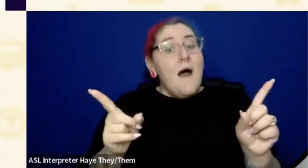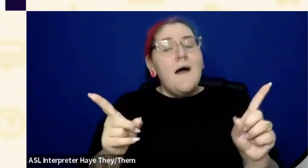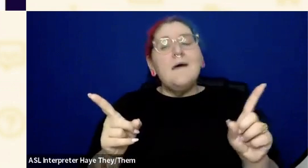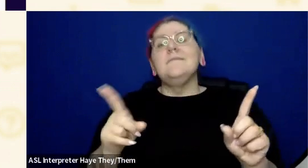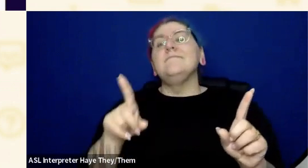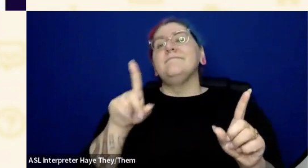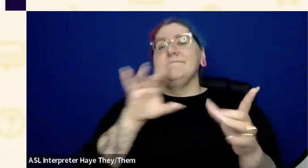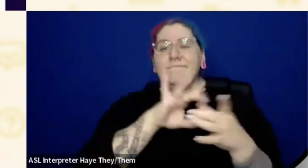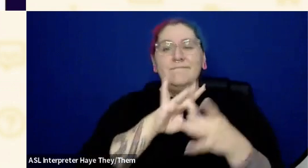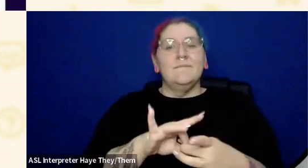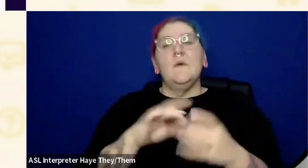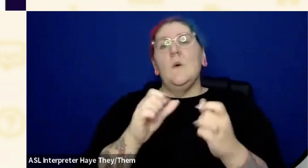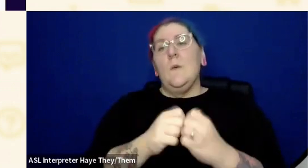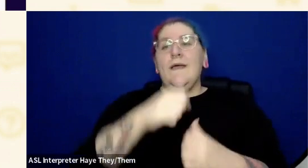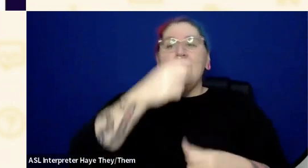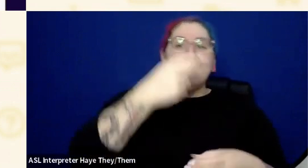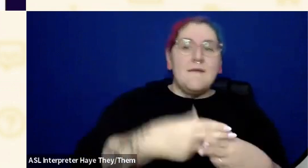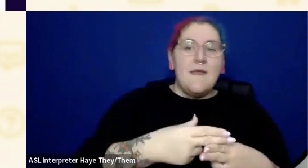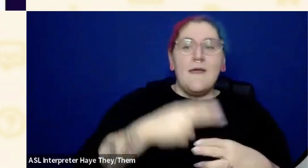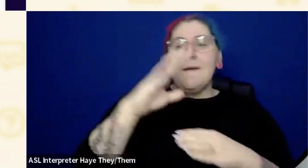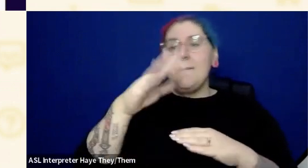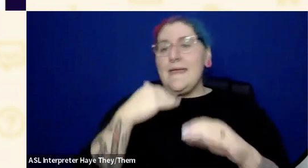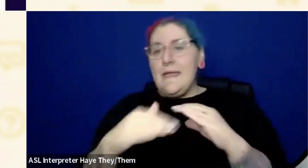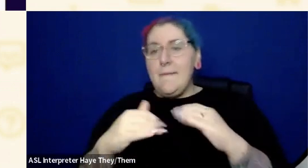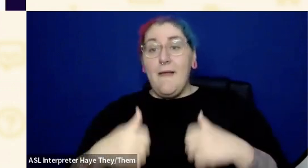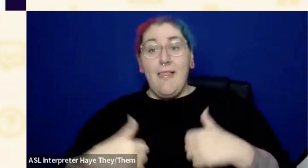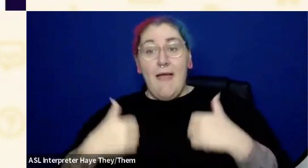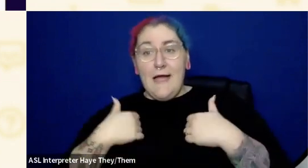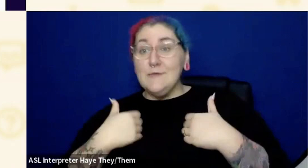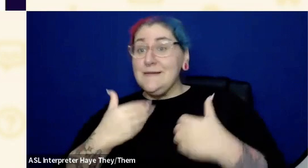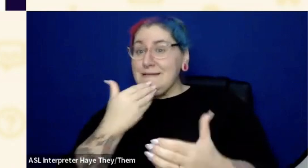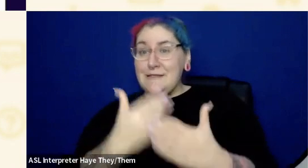Especially for people that have difficulties with typing or memory.